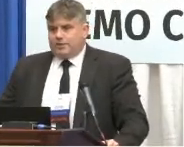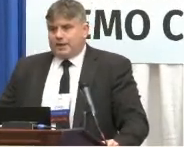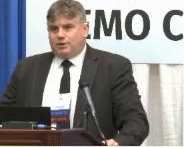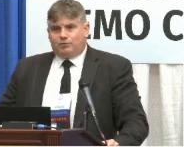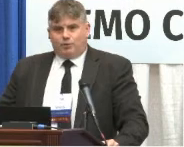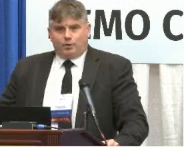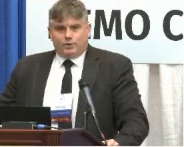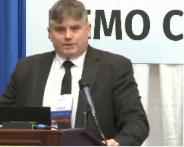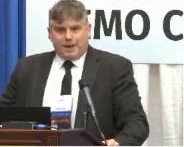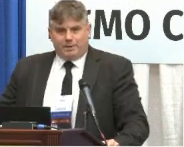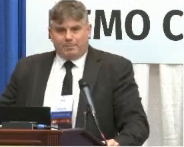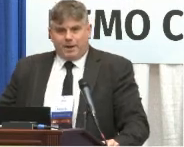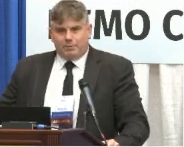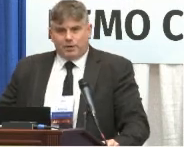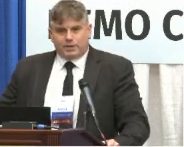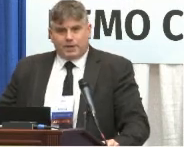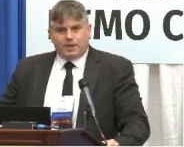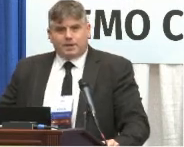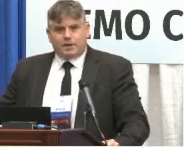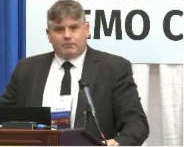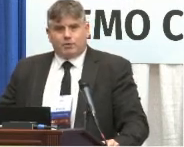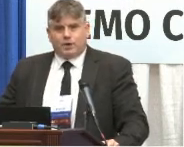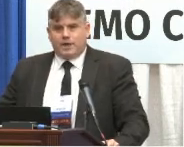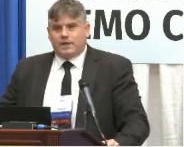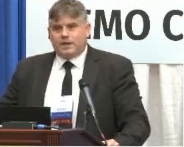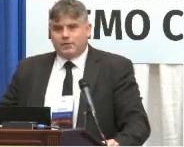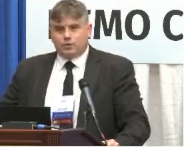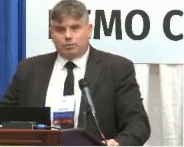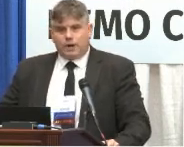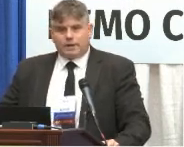Thank you for stopping by. We're gonna cover a new product